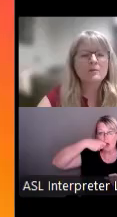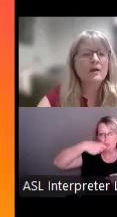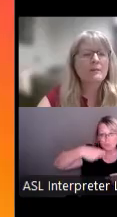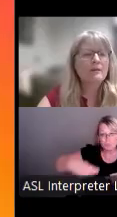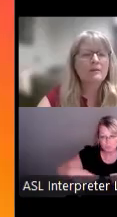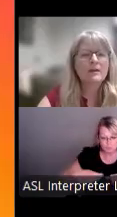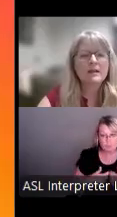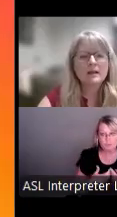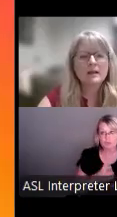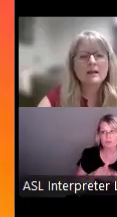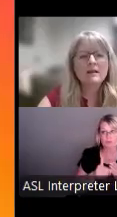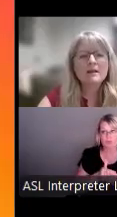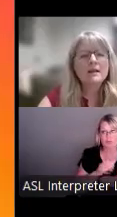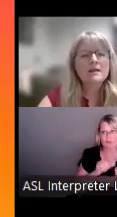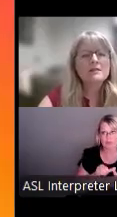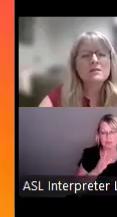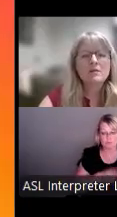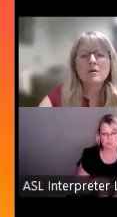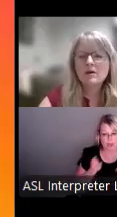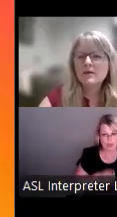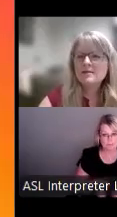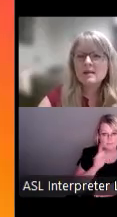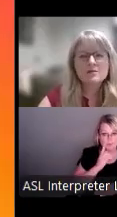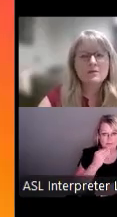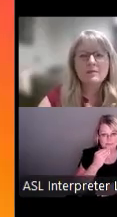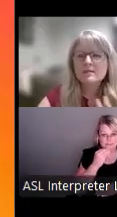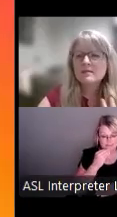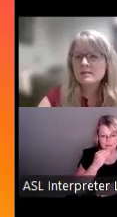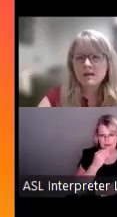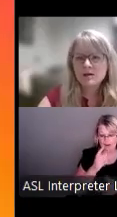they're prepping for eating and so all the sensory pieces that